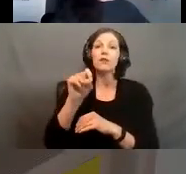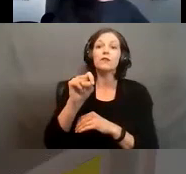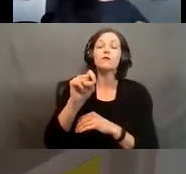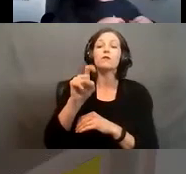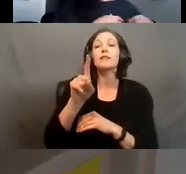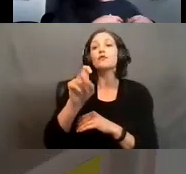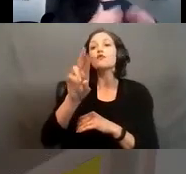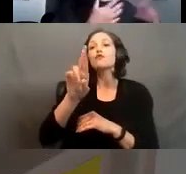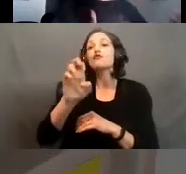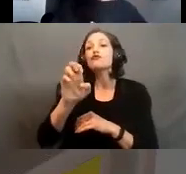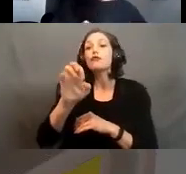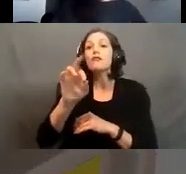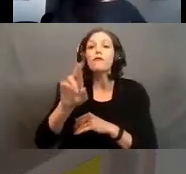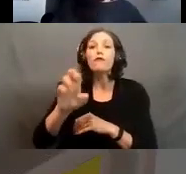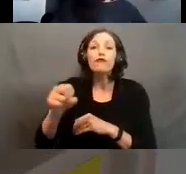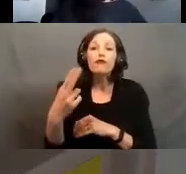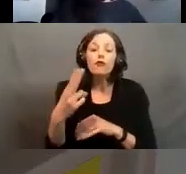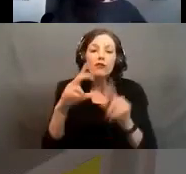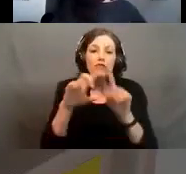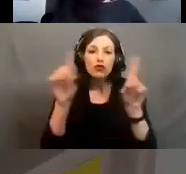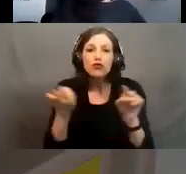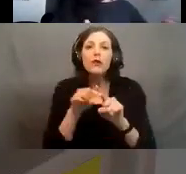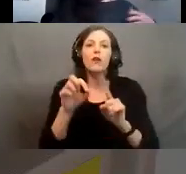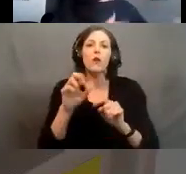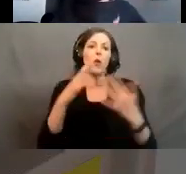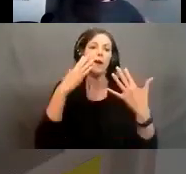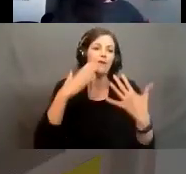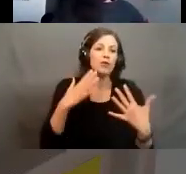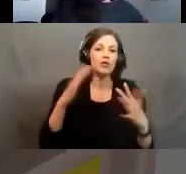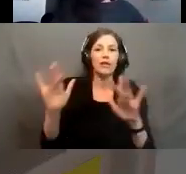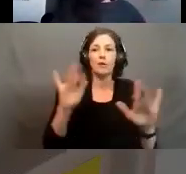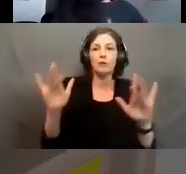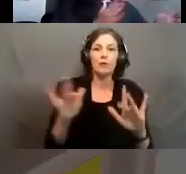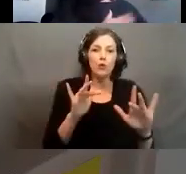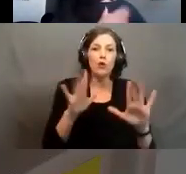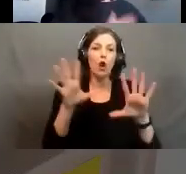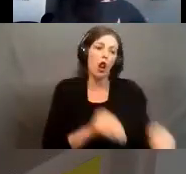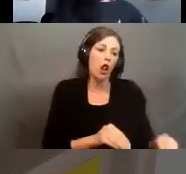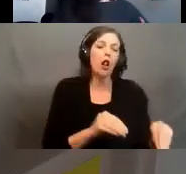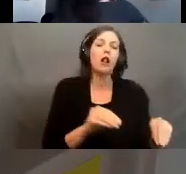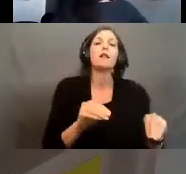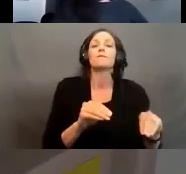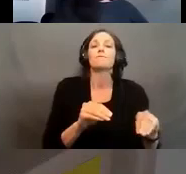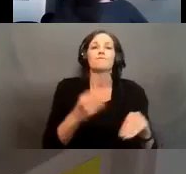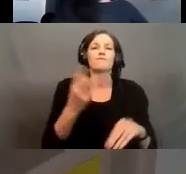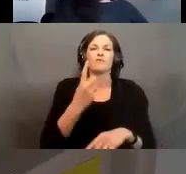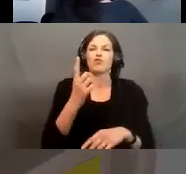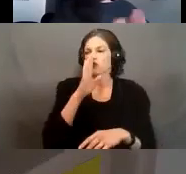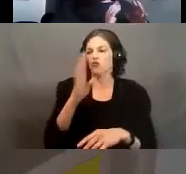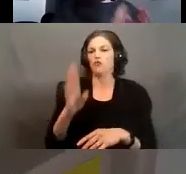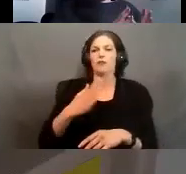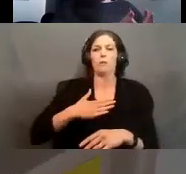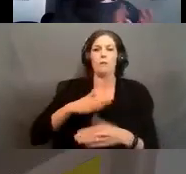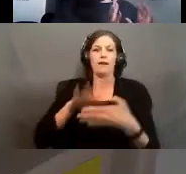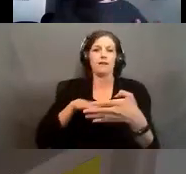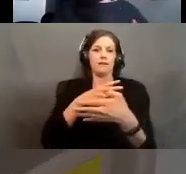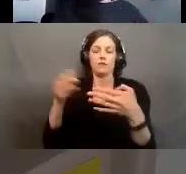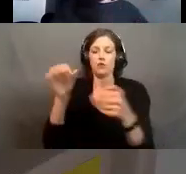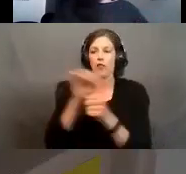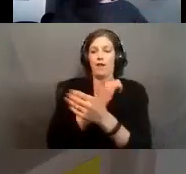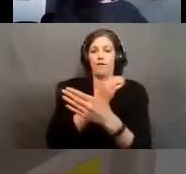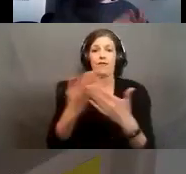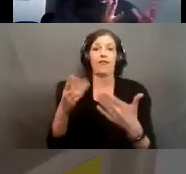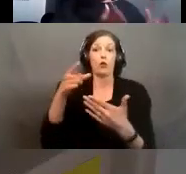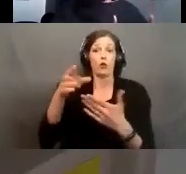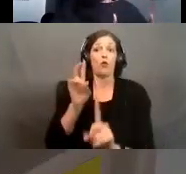12:32:14 You can always go to my schedule tab and everything that applies to you or that you are